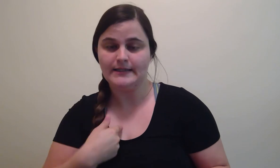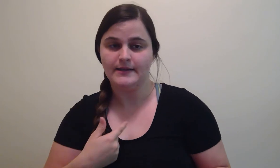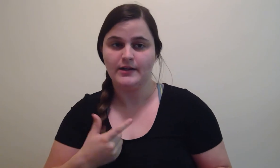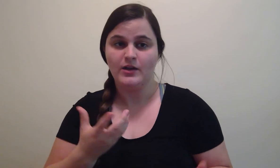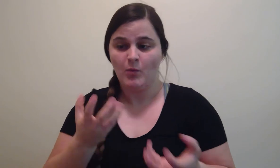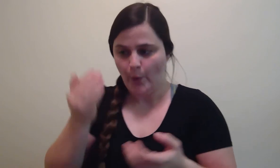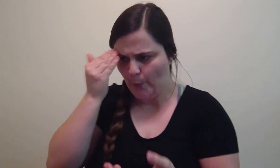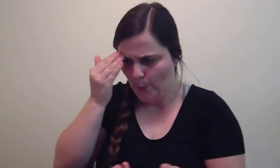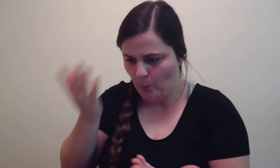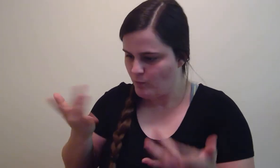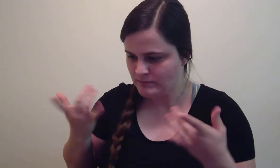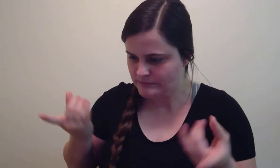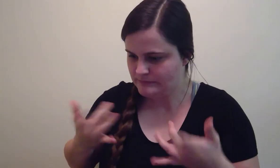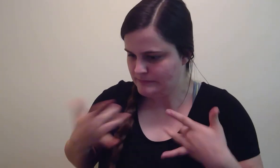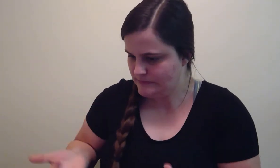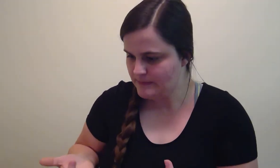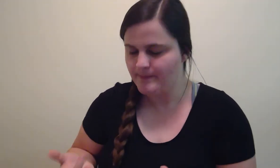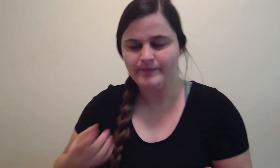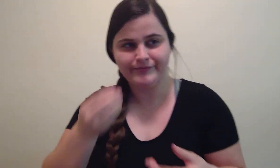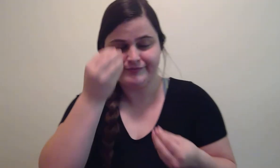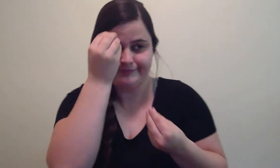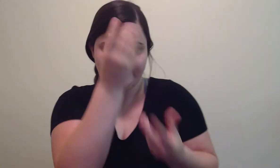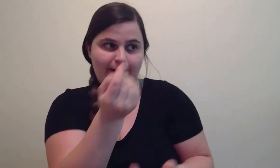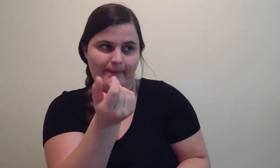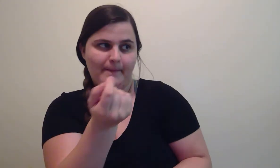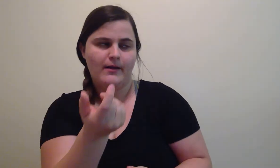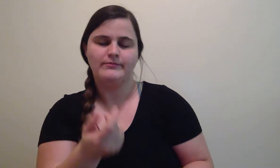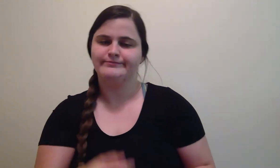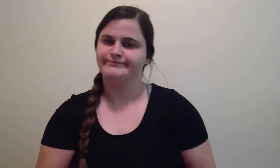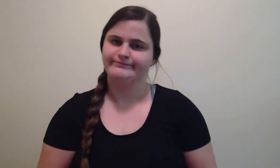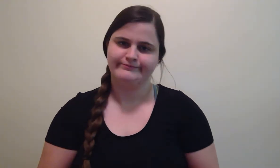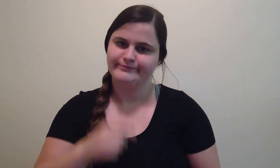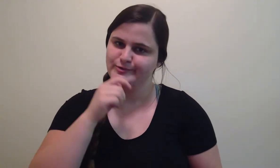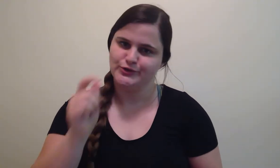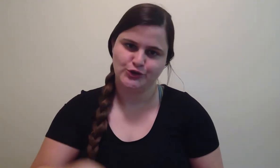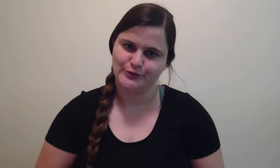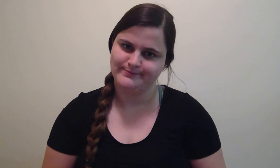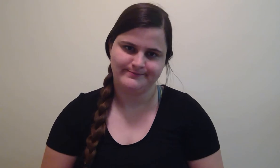and since she wanted to know what was going on, I told her a little about it. I shouldn't have, though,